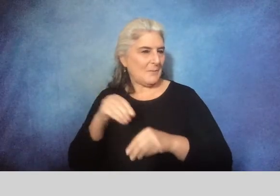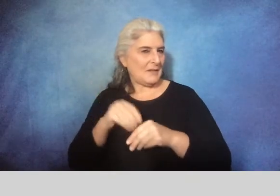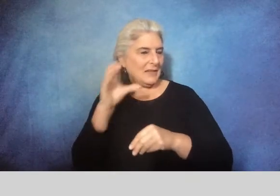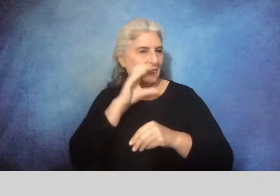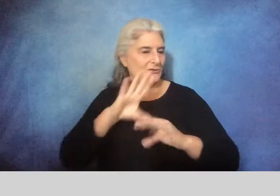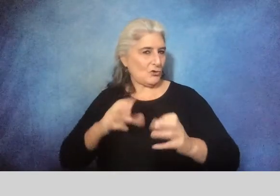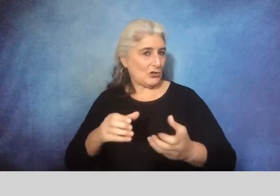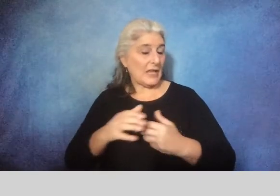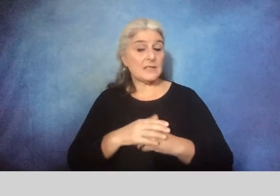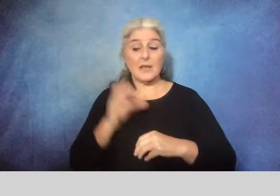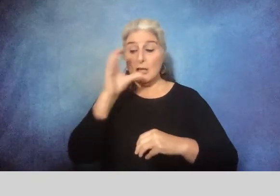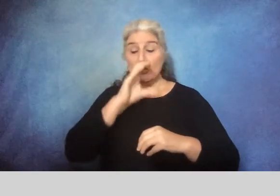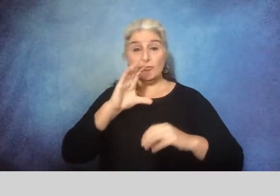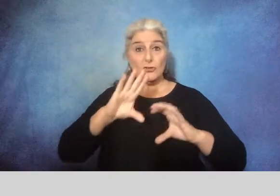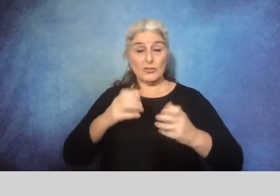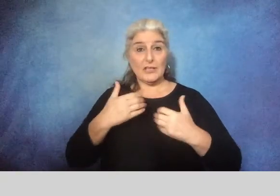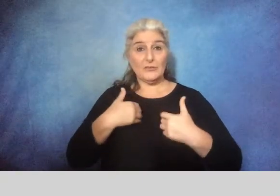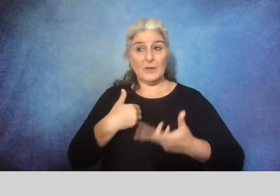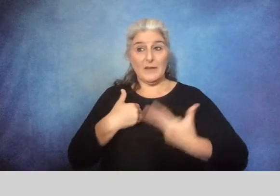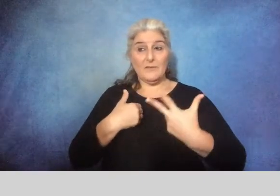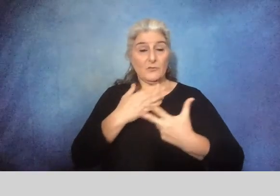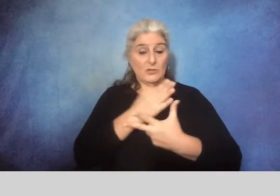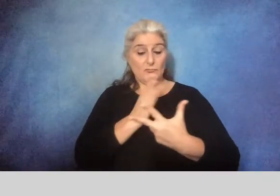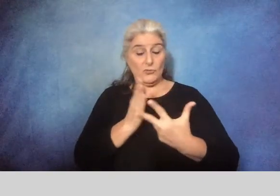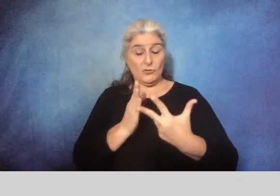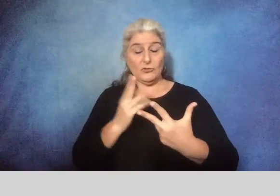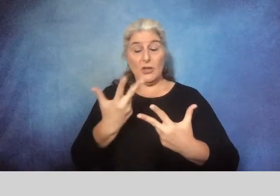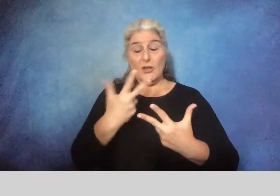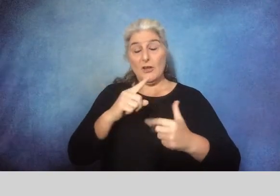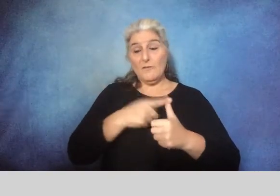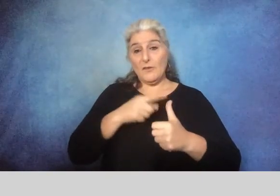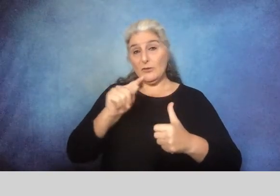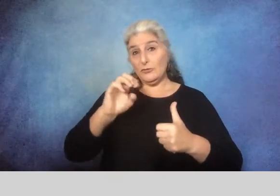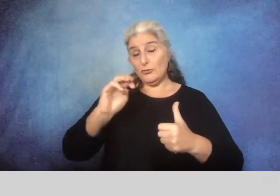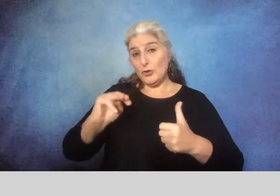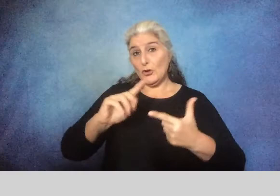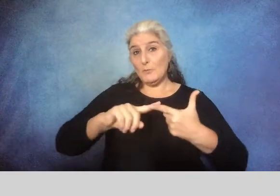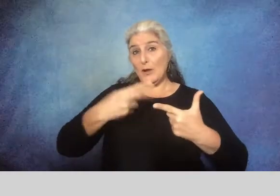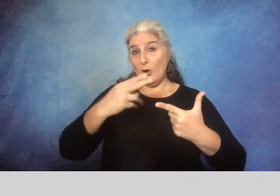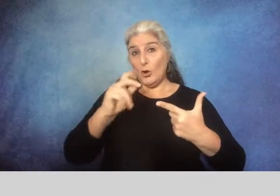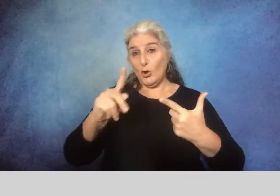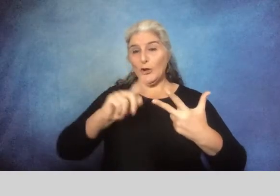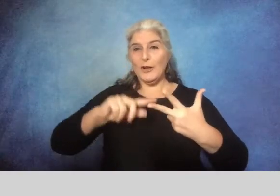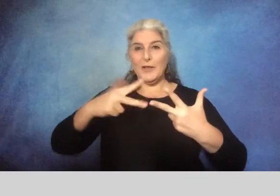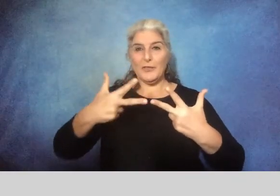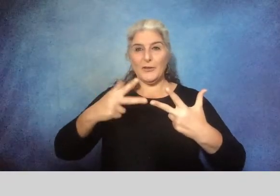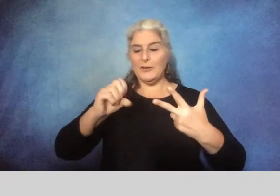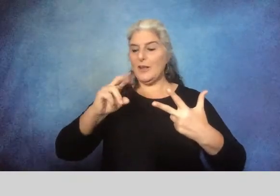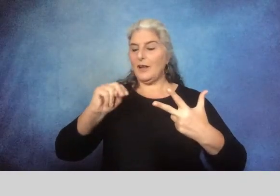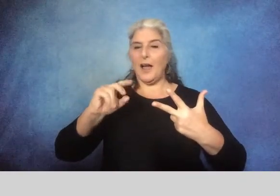Search class has got three attributes. The first is the term and second is hook. Third is the configuration details.